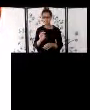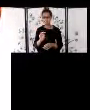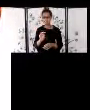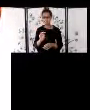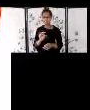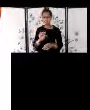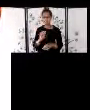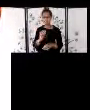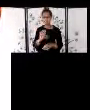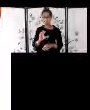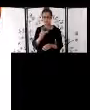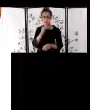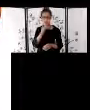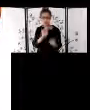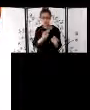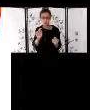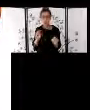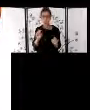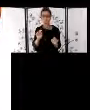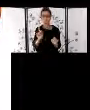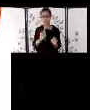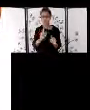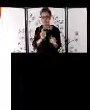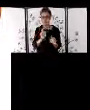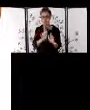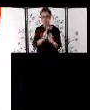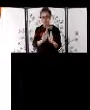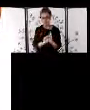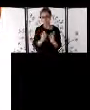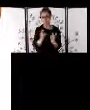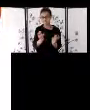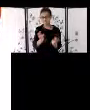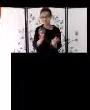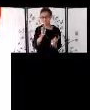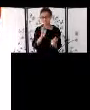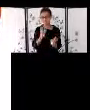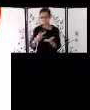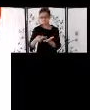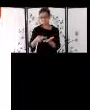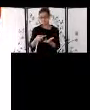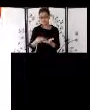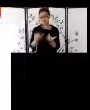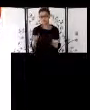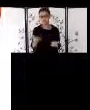We have begun collecting voluntary demographic information from applicants. These questions